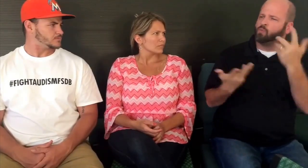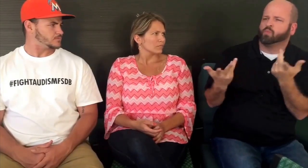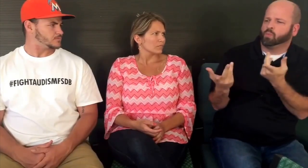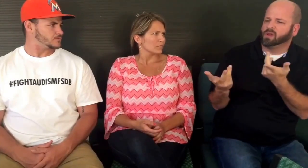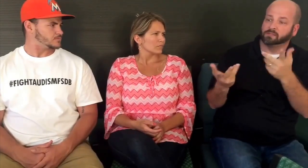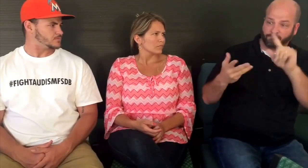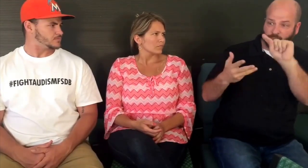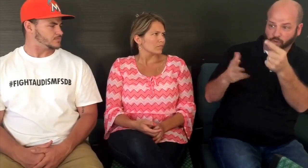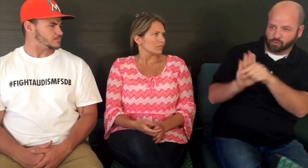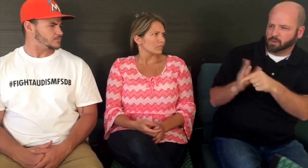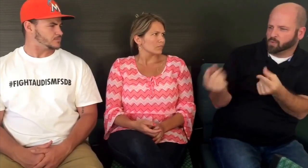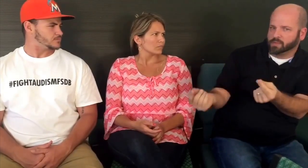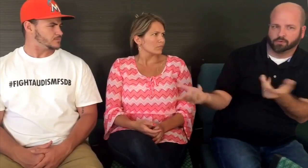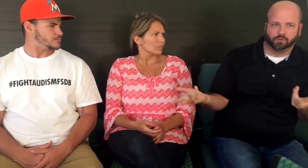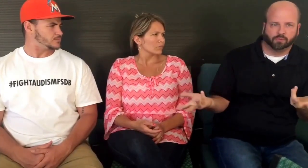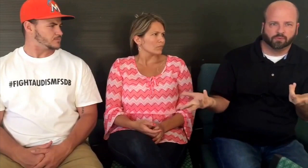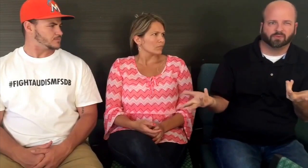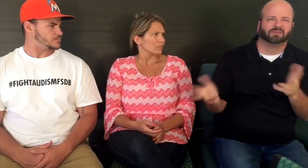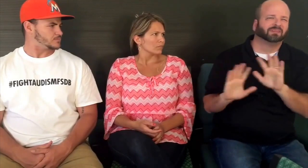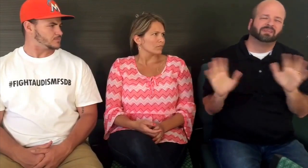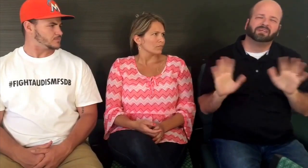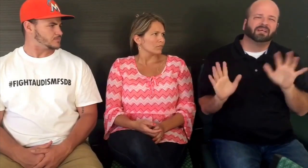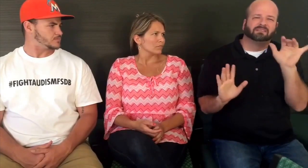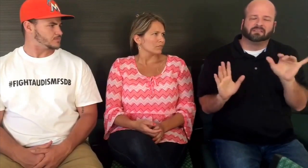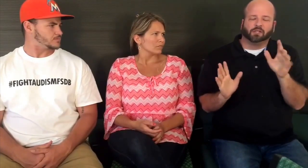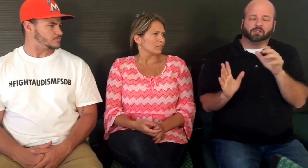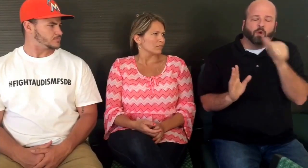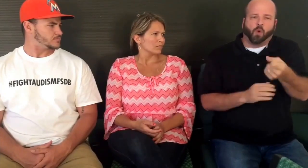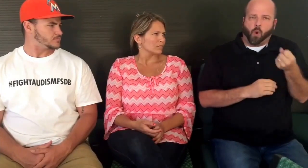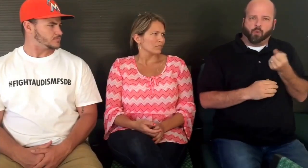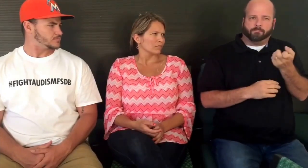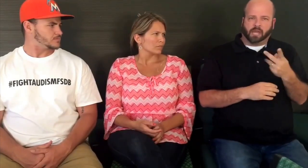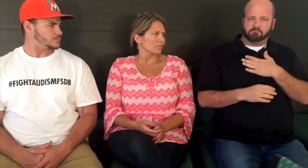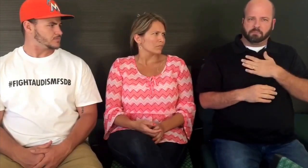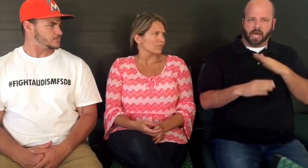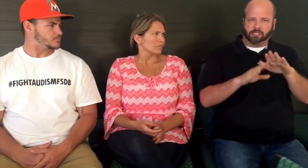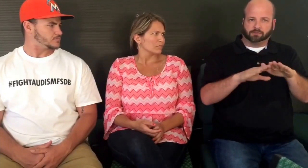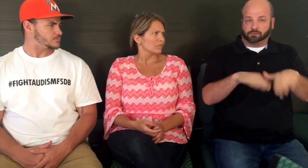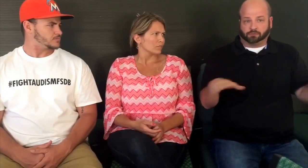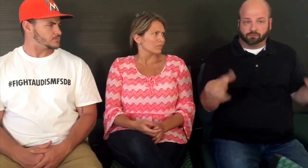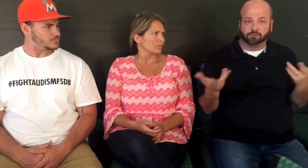there wouldn’t be anything for him in the first grade. No, don’t hold back my children.